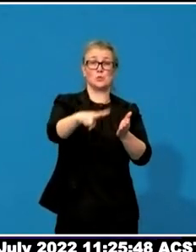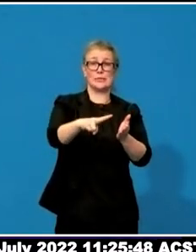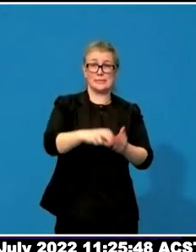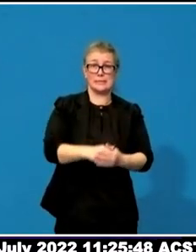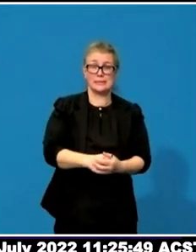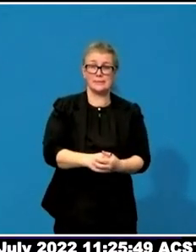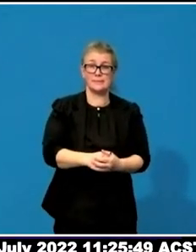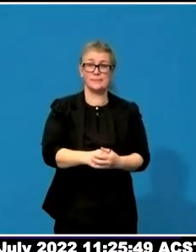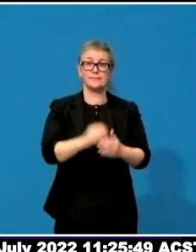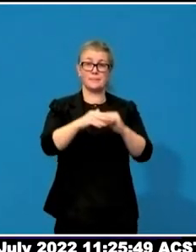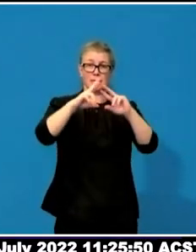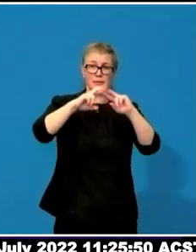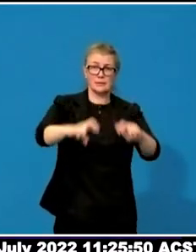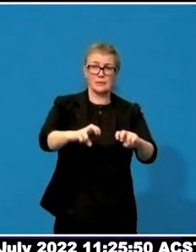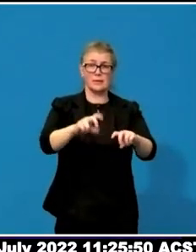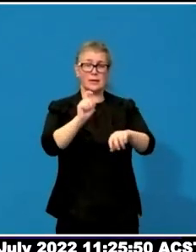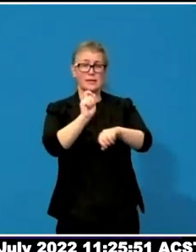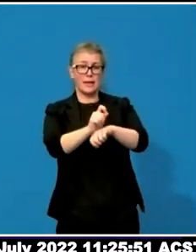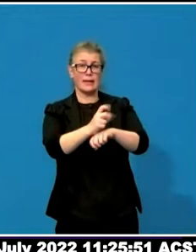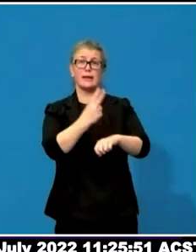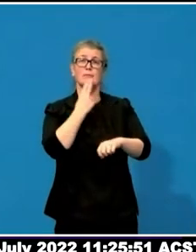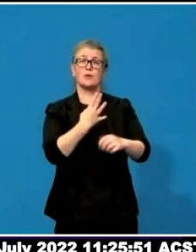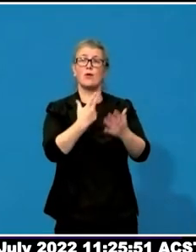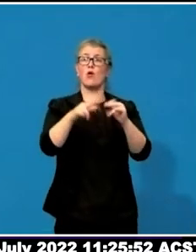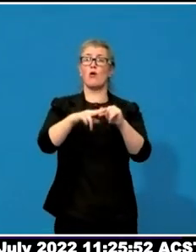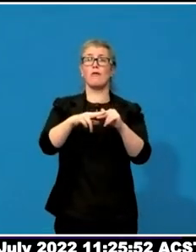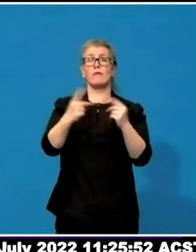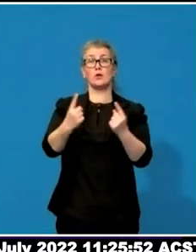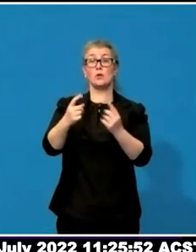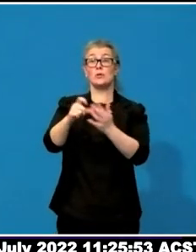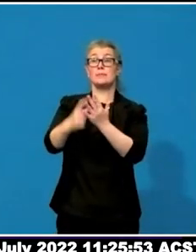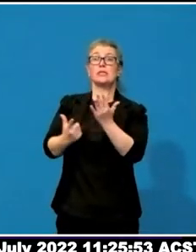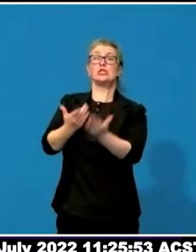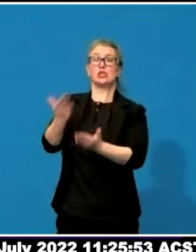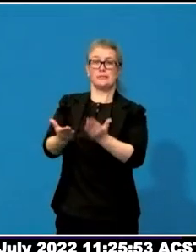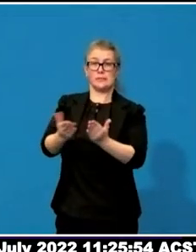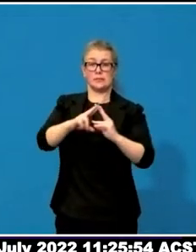and Exploitation in Disability Services, known as the Life Without Barriers hearing.